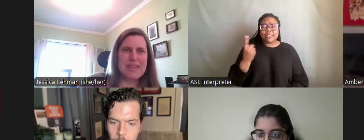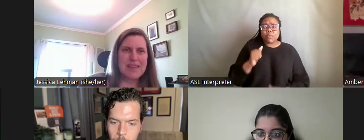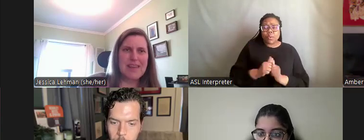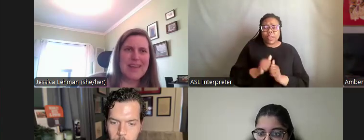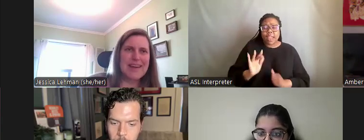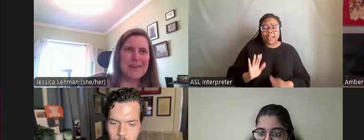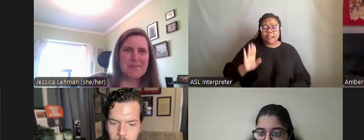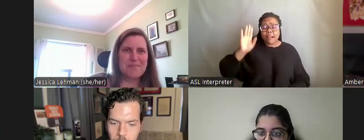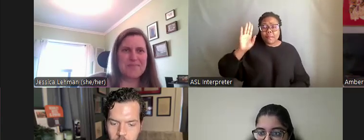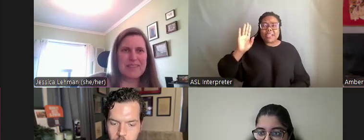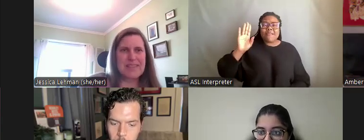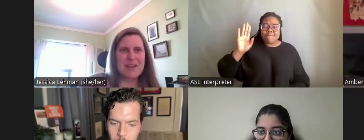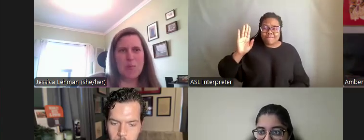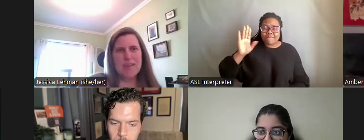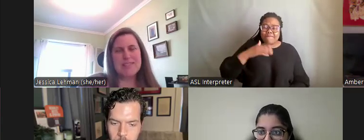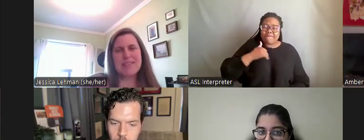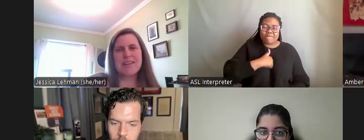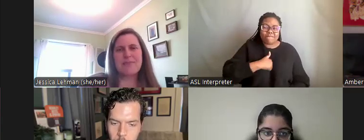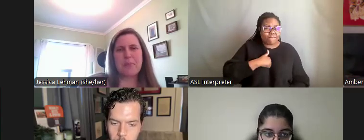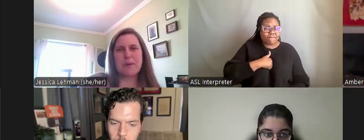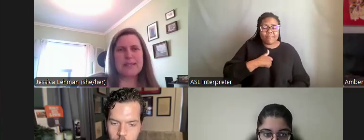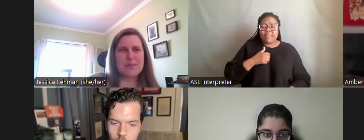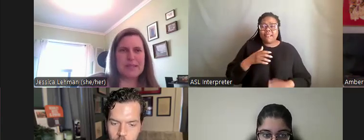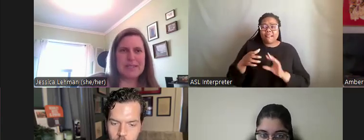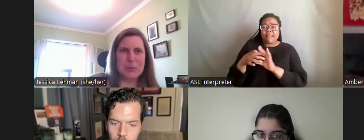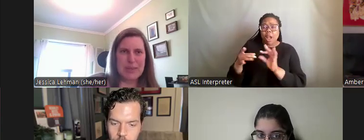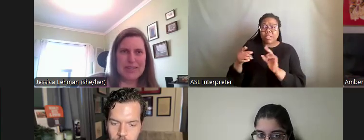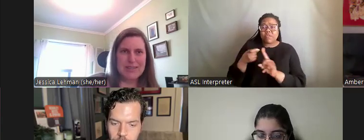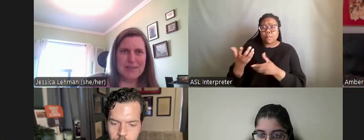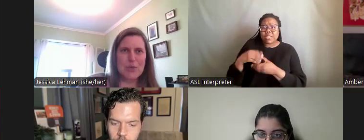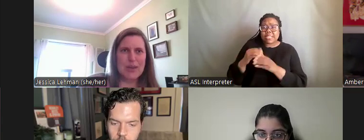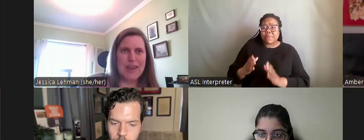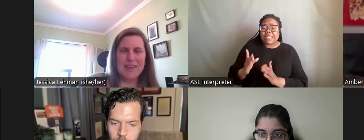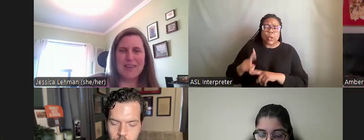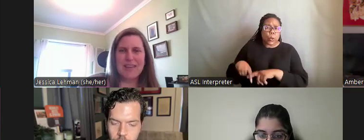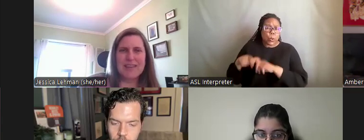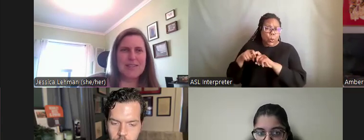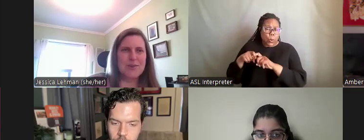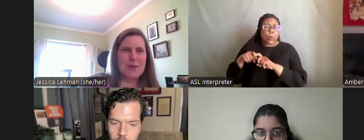that. All right. And I apologize, I see someone with your hand up. We're not going to be able to take comments